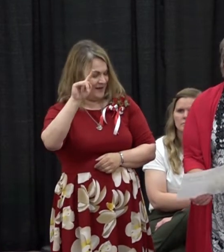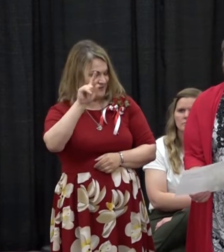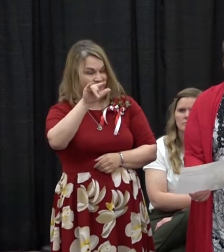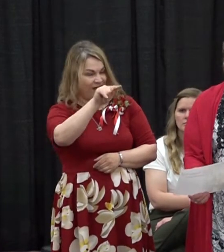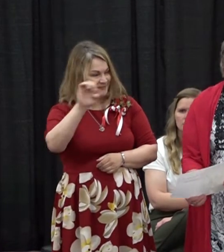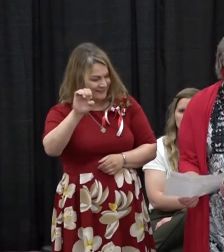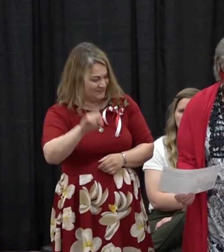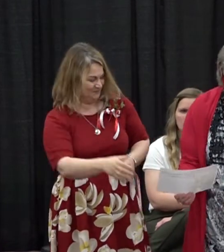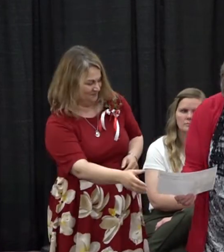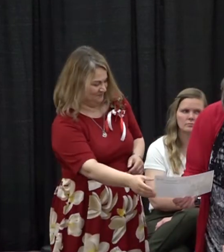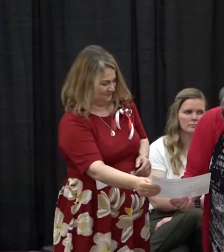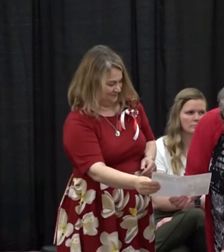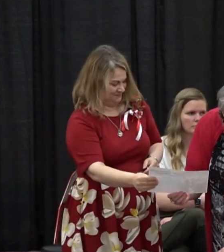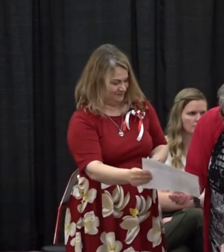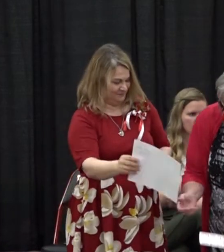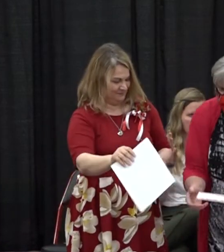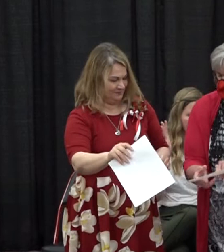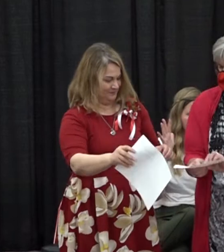Next I would like to call Valerie Escalante.